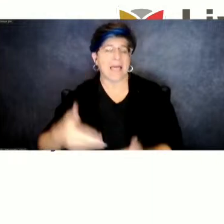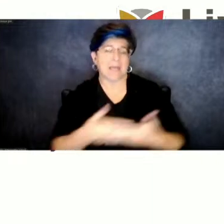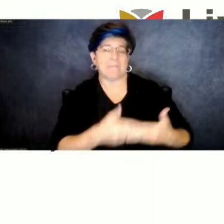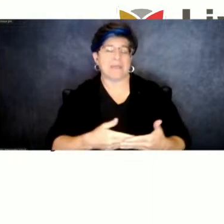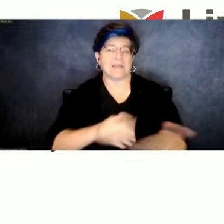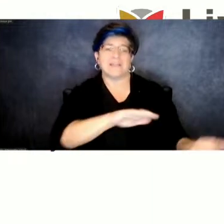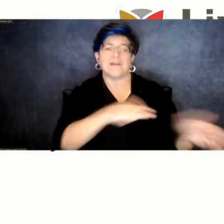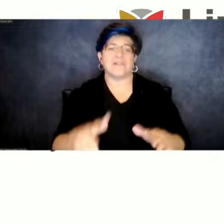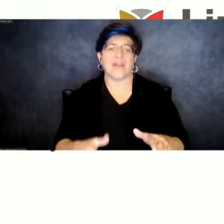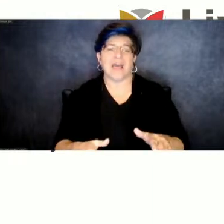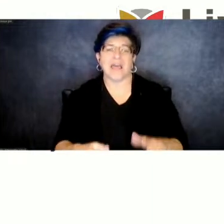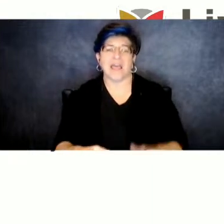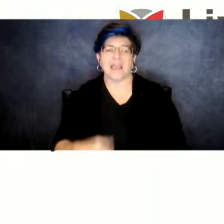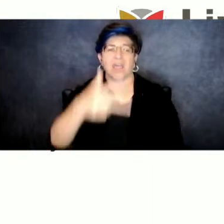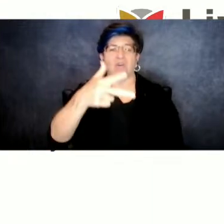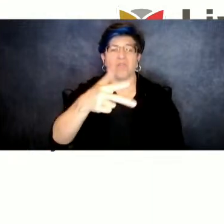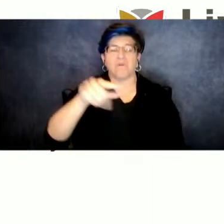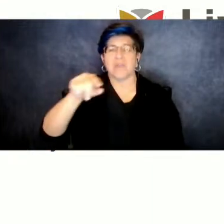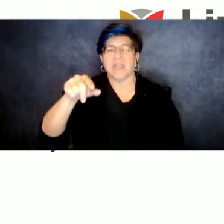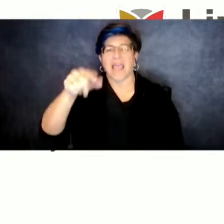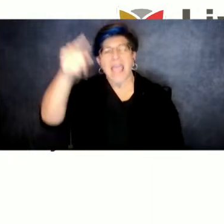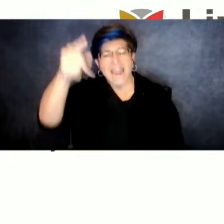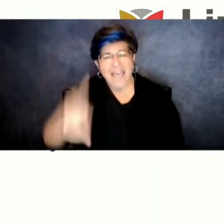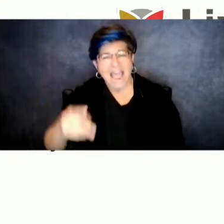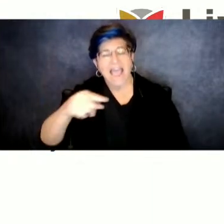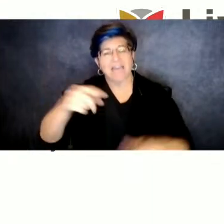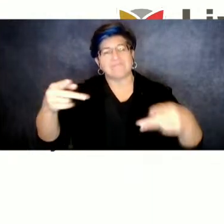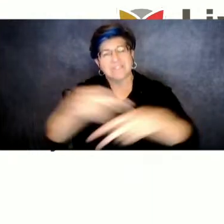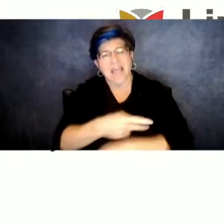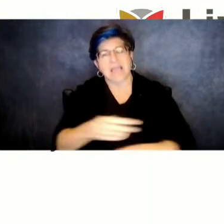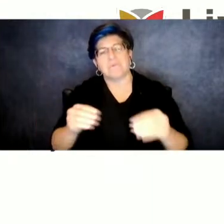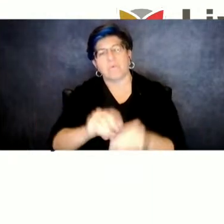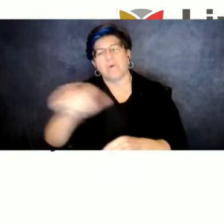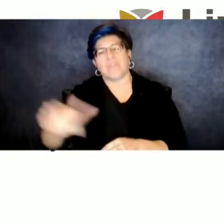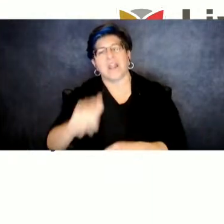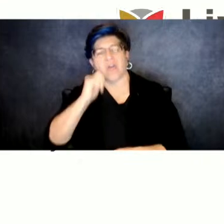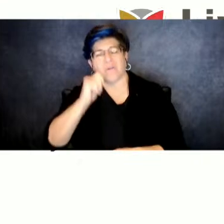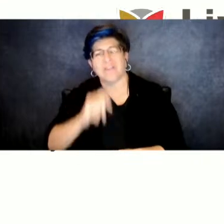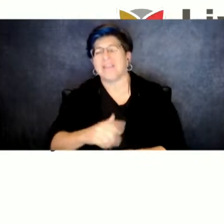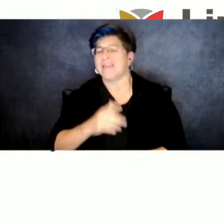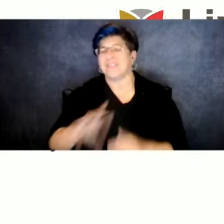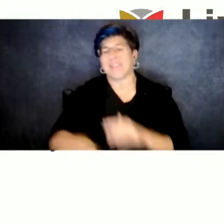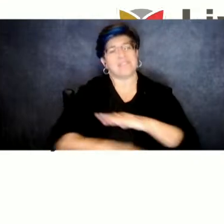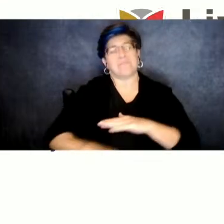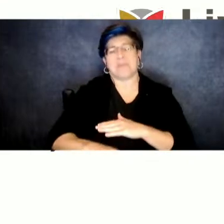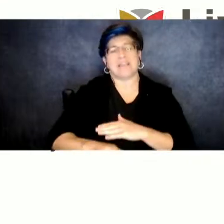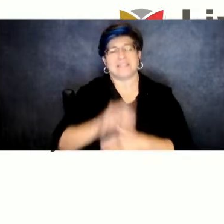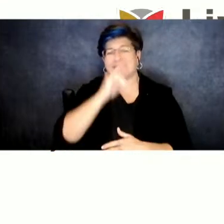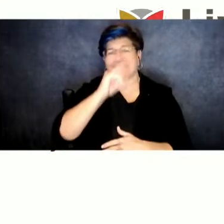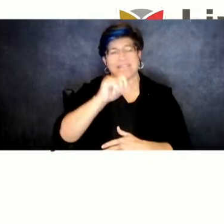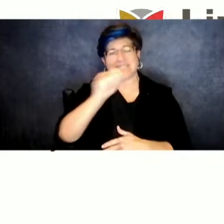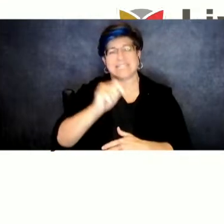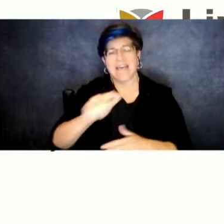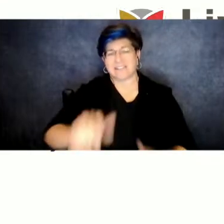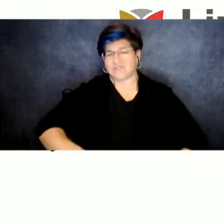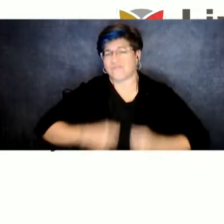THE COUNTRY WHERE BLACK BABIES ARE DYING THREE AND A HALF